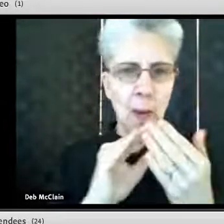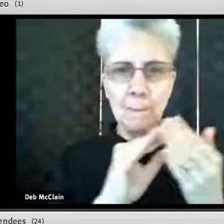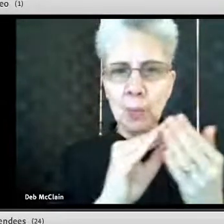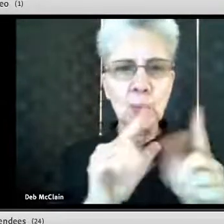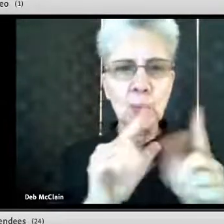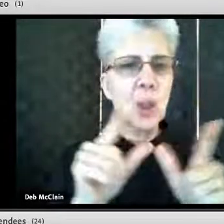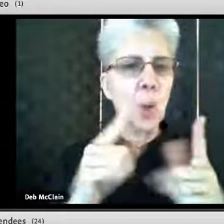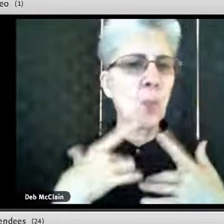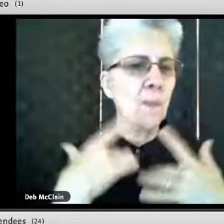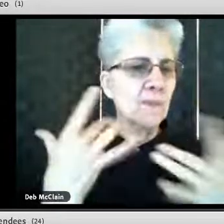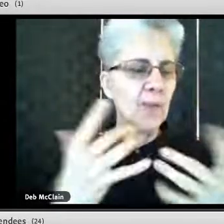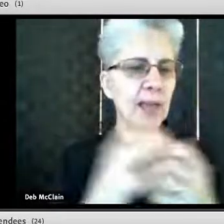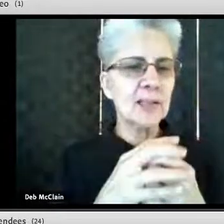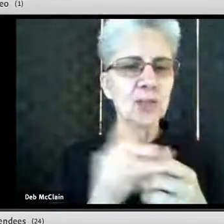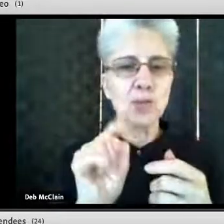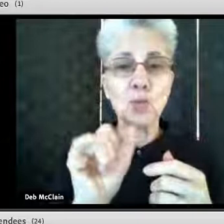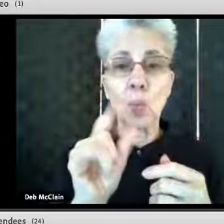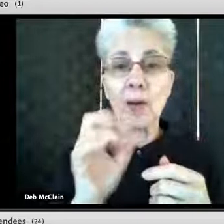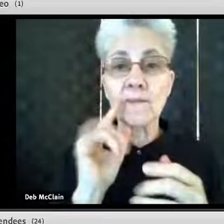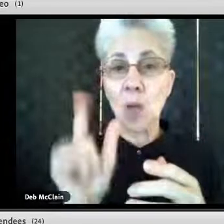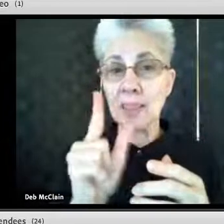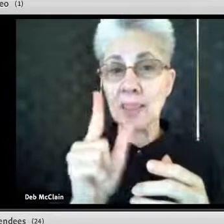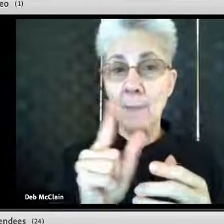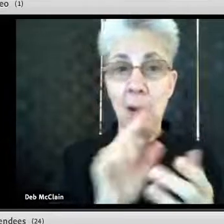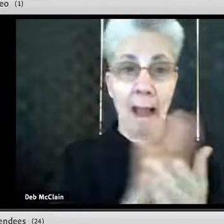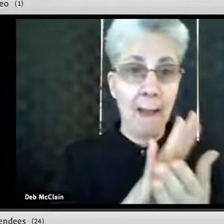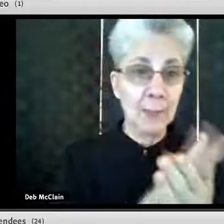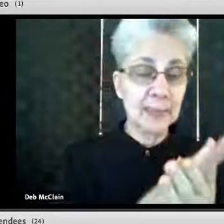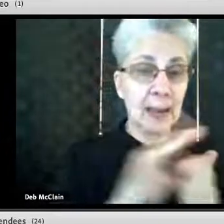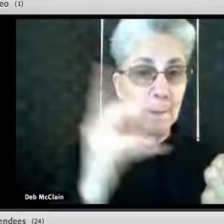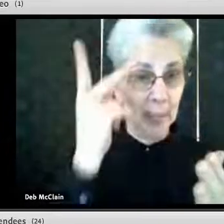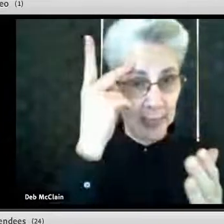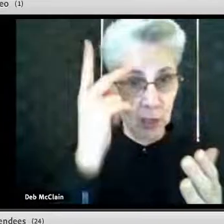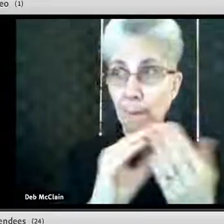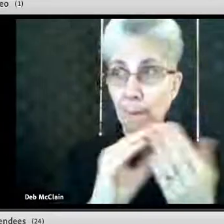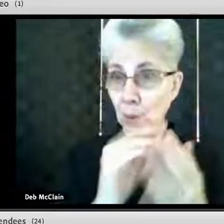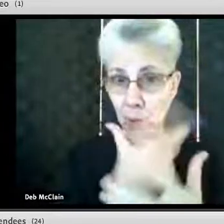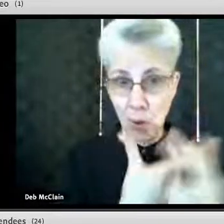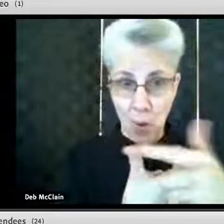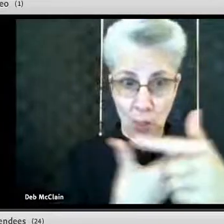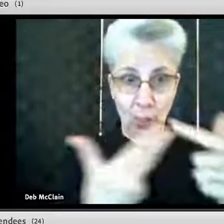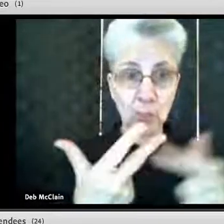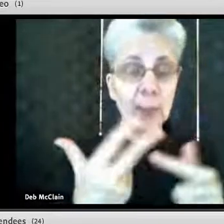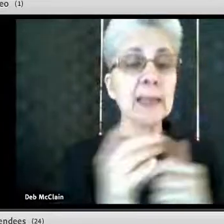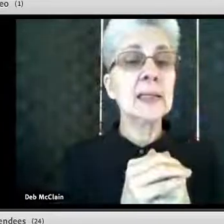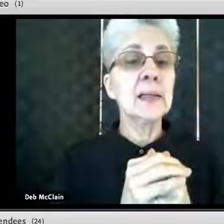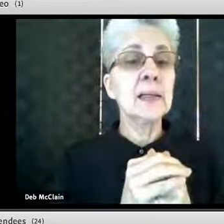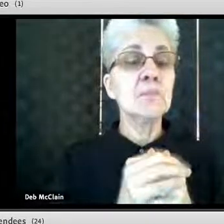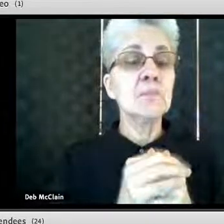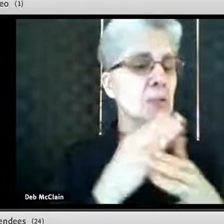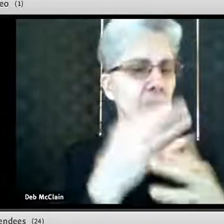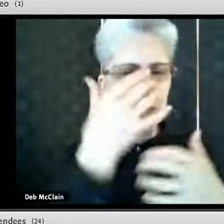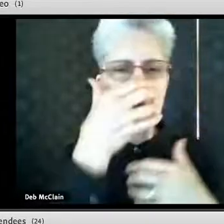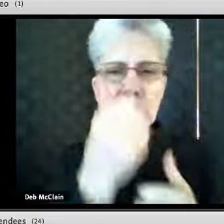Twitter for my library, academic and political community. To share interests, news.